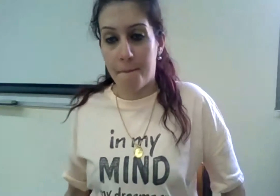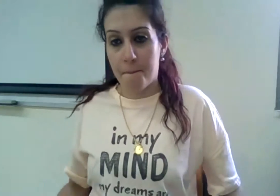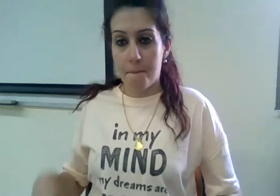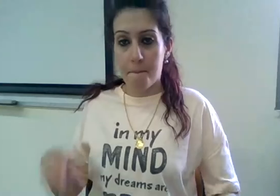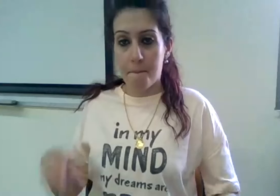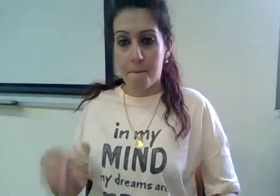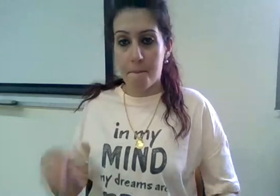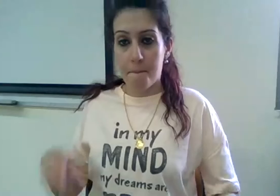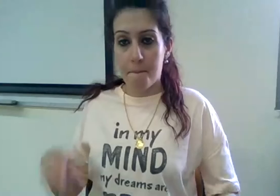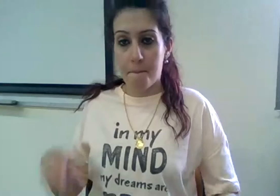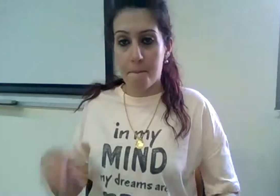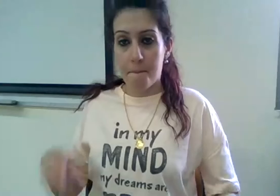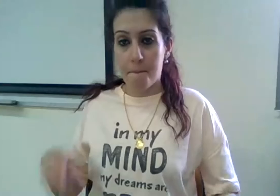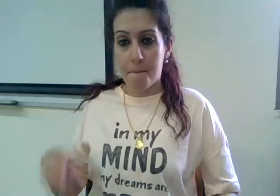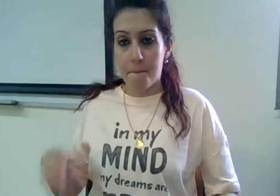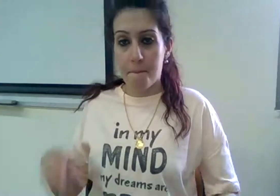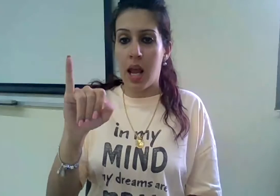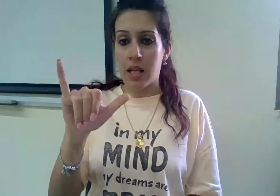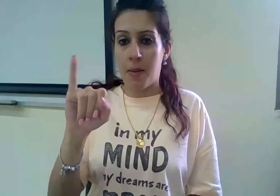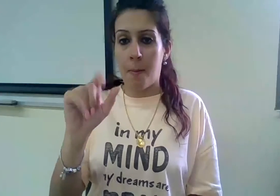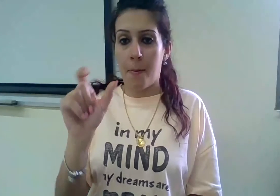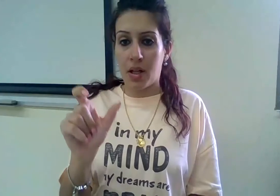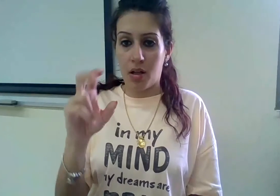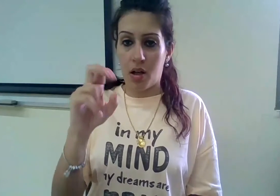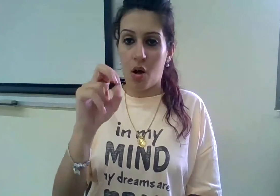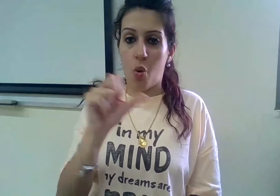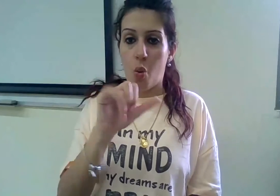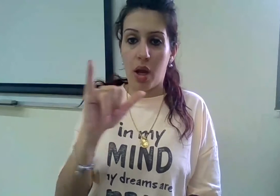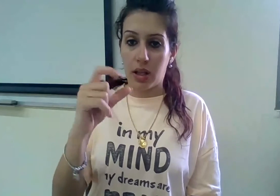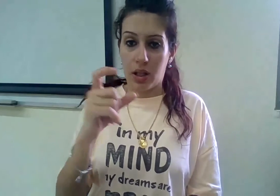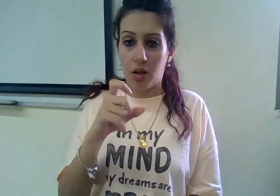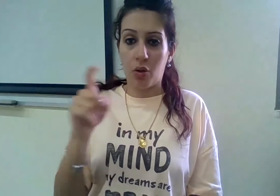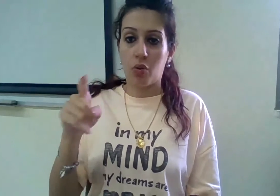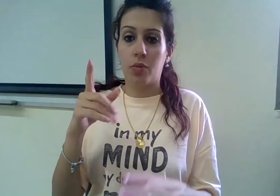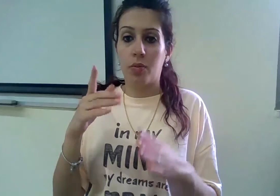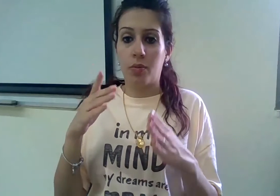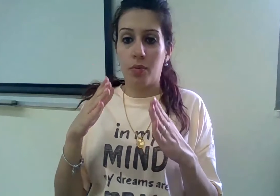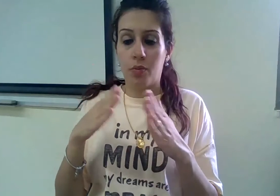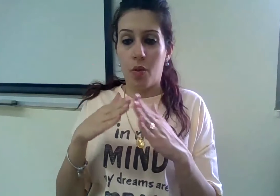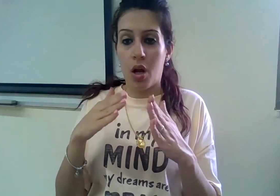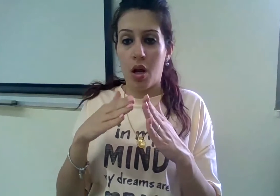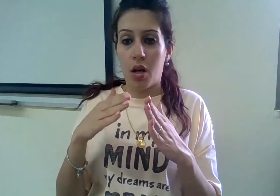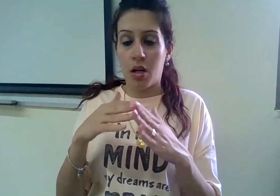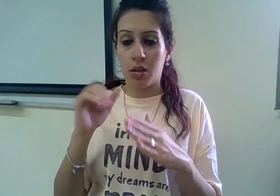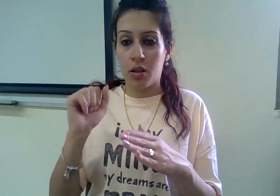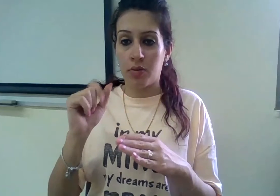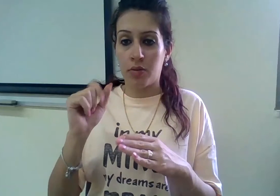Another participant, thank you from a local CBO